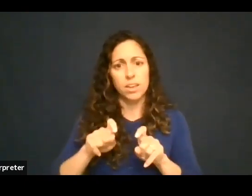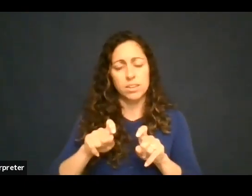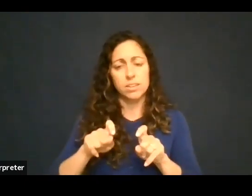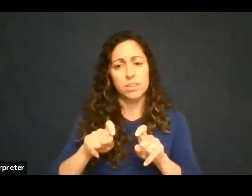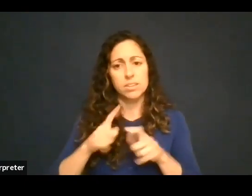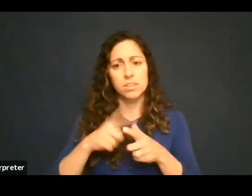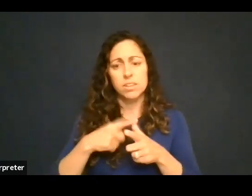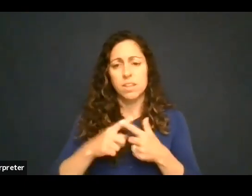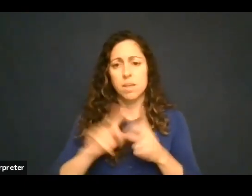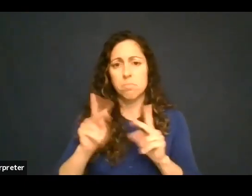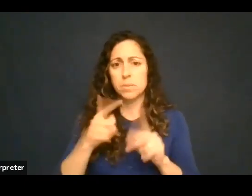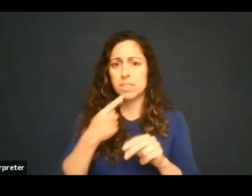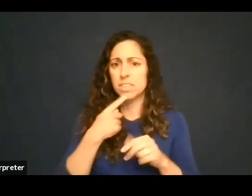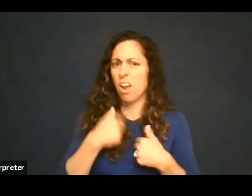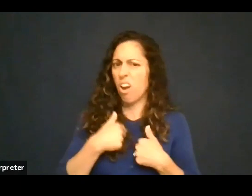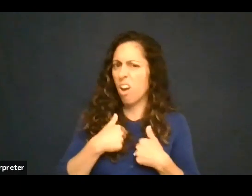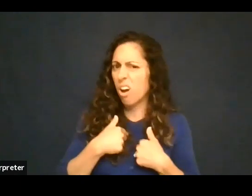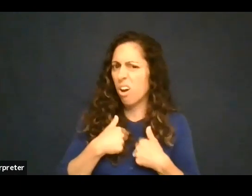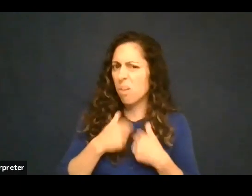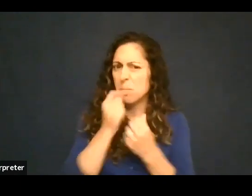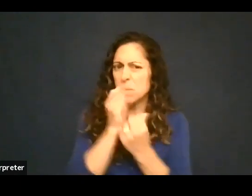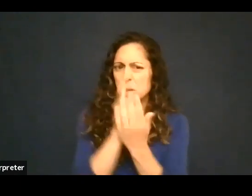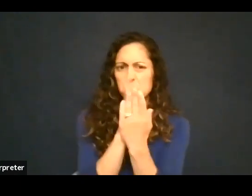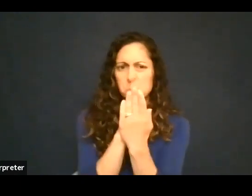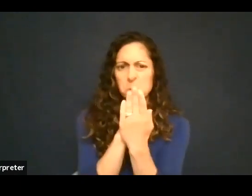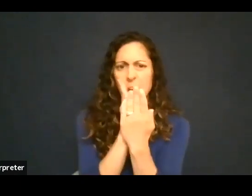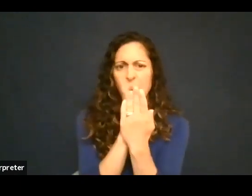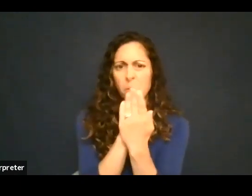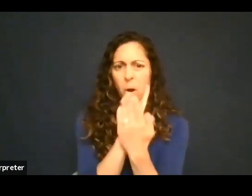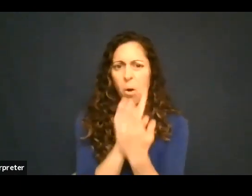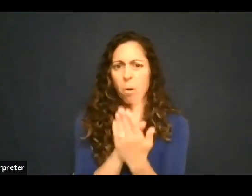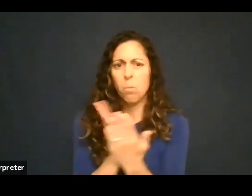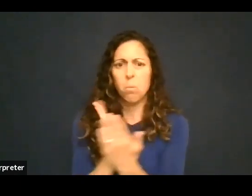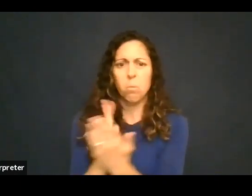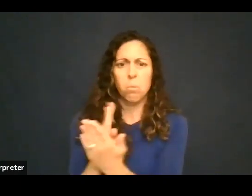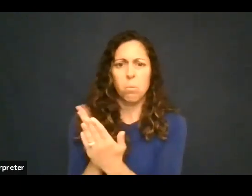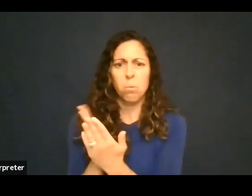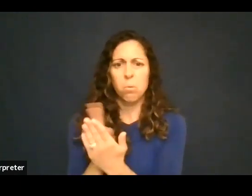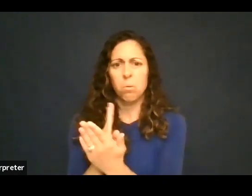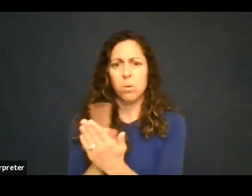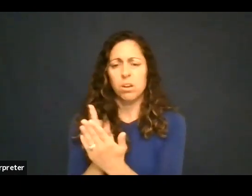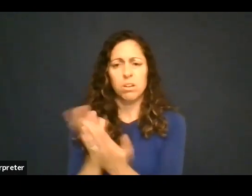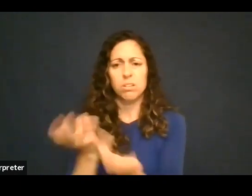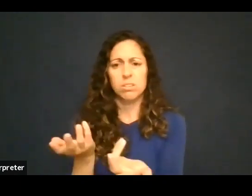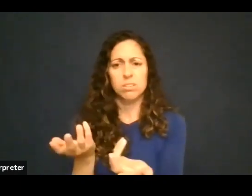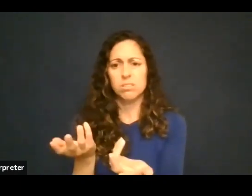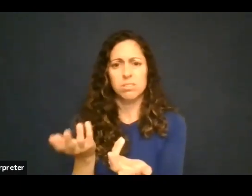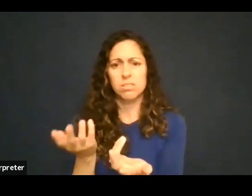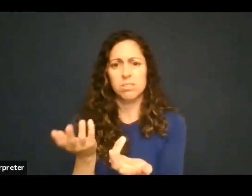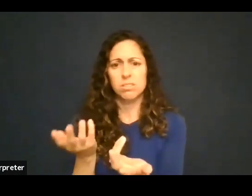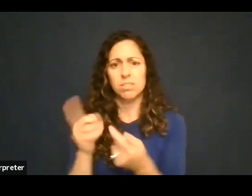and only finally allowing approval for a certain subset of patients.